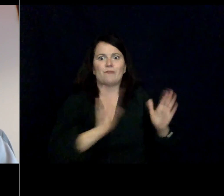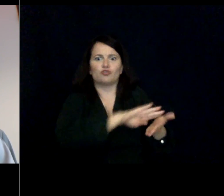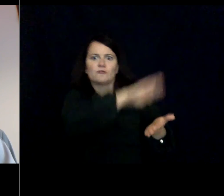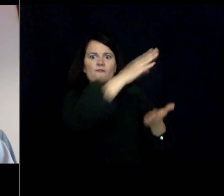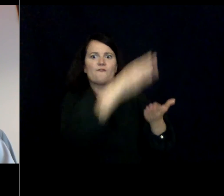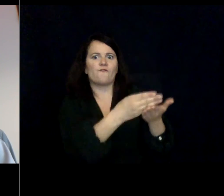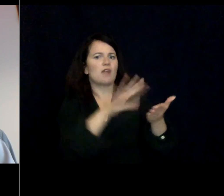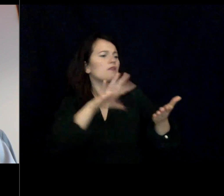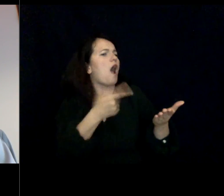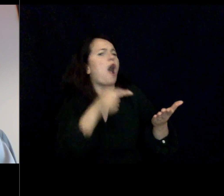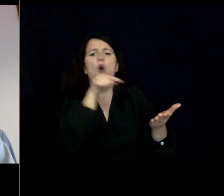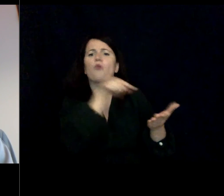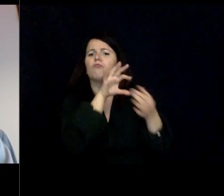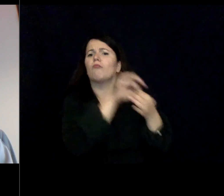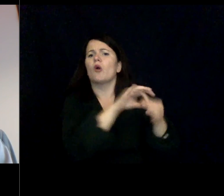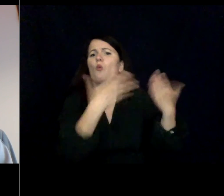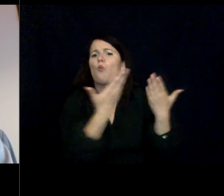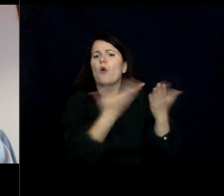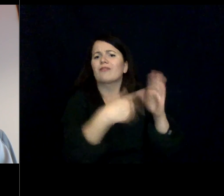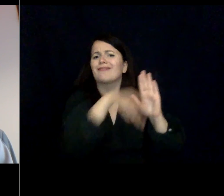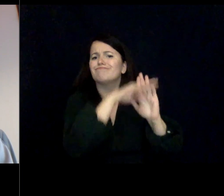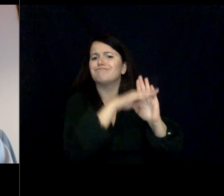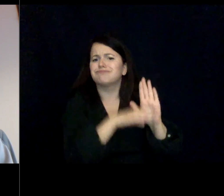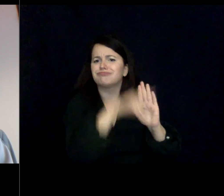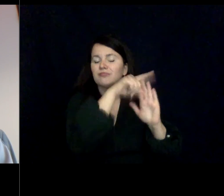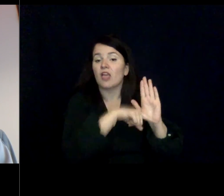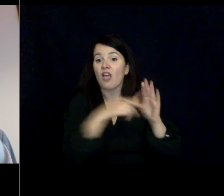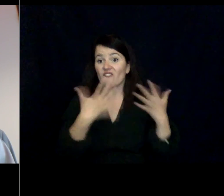One of the things this emergency fund should do is